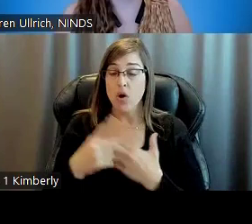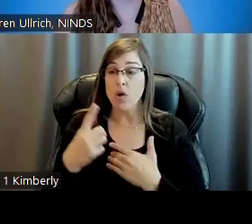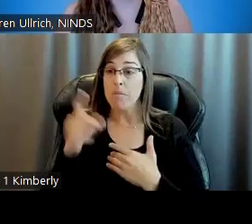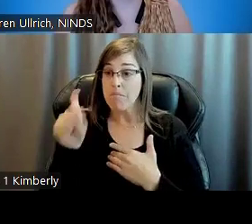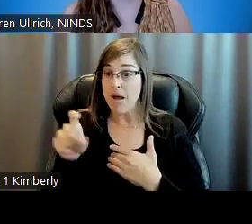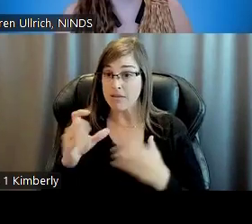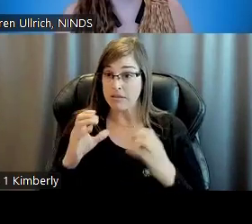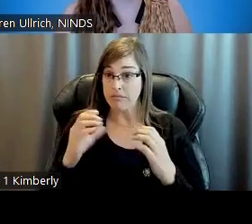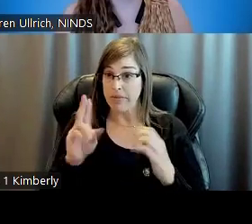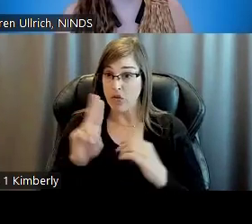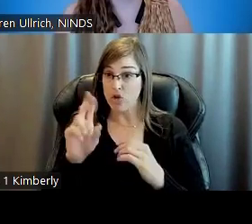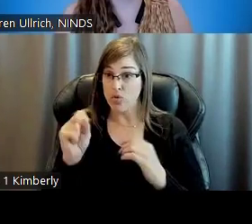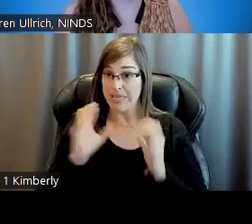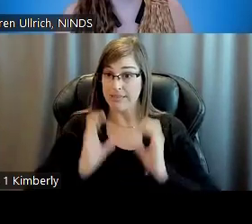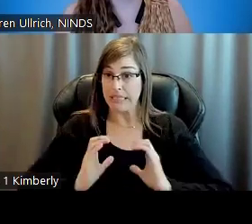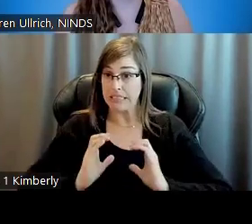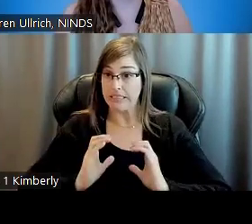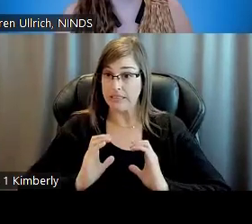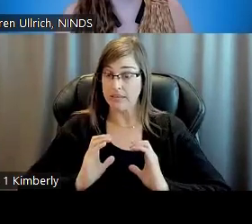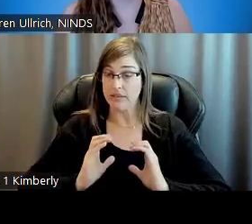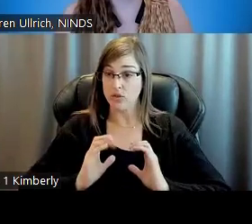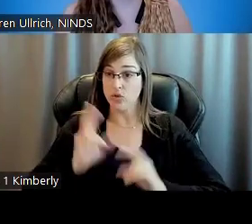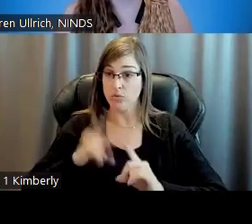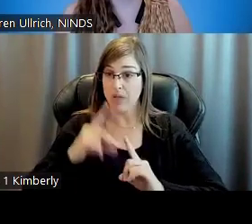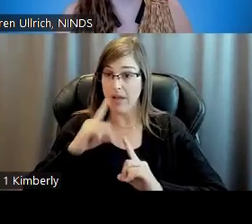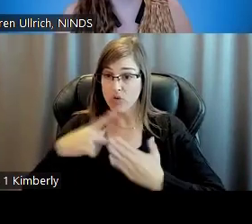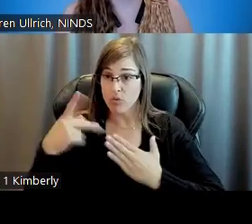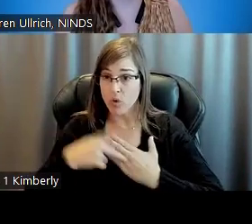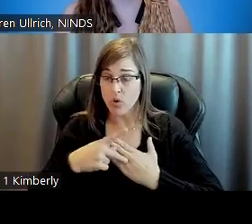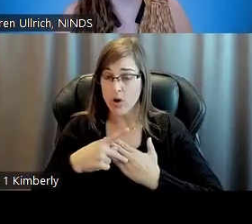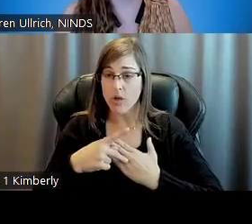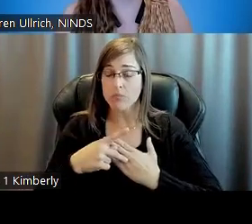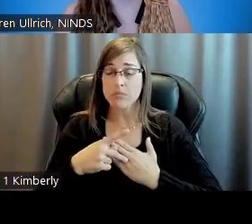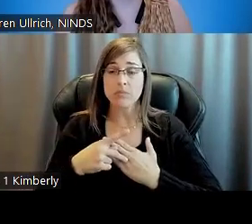to apply for this program, or to apply to be an early career reviewer?"